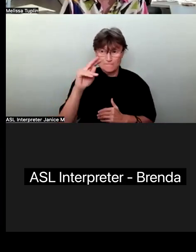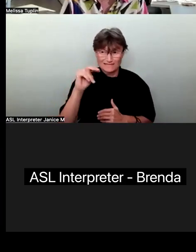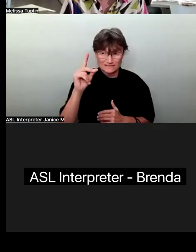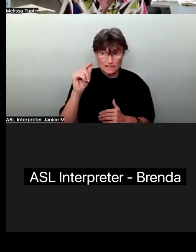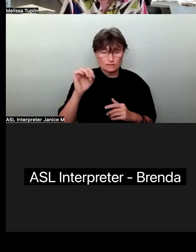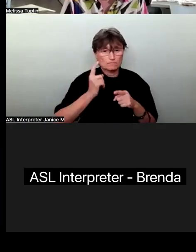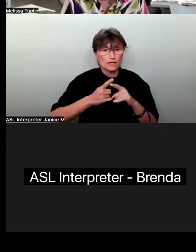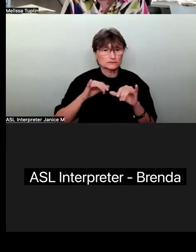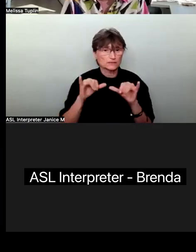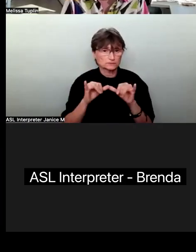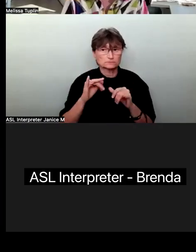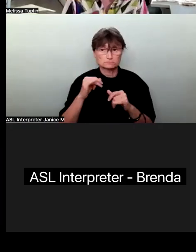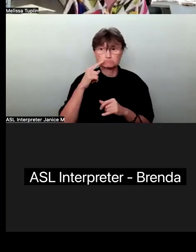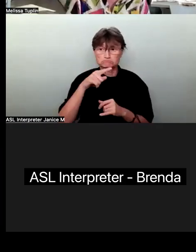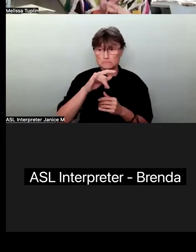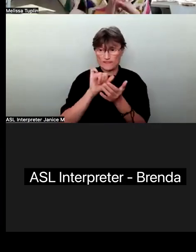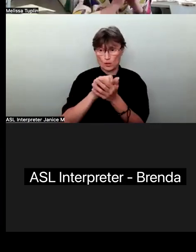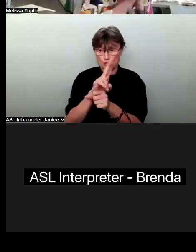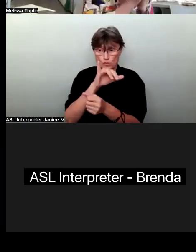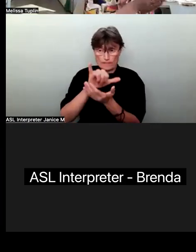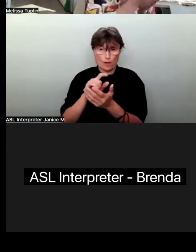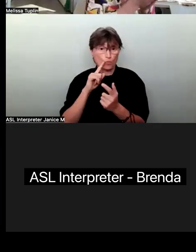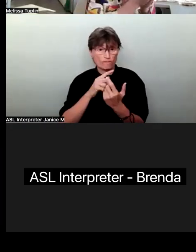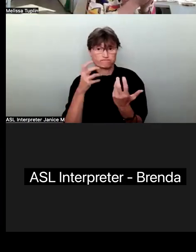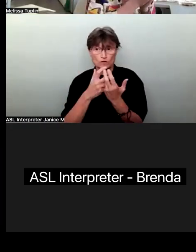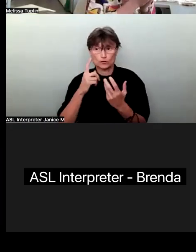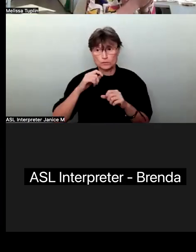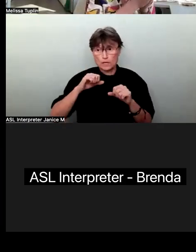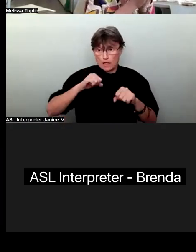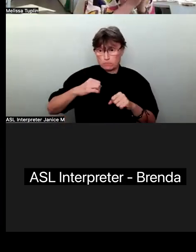and if you are eligible, whether you will apply to the Community Arts Organizations